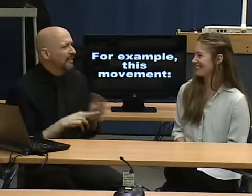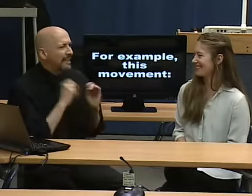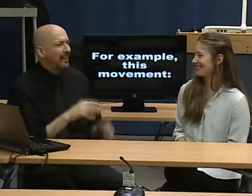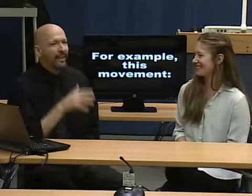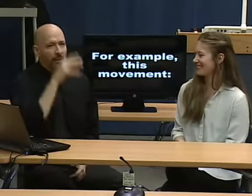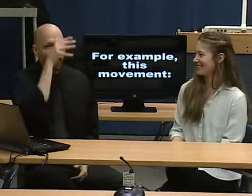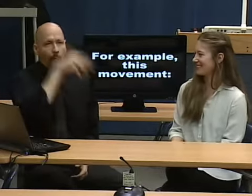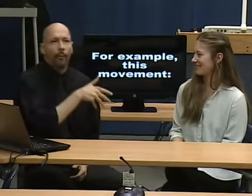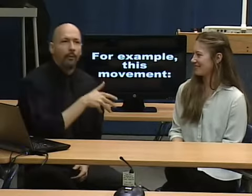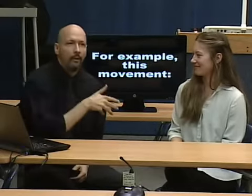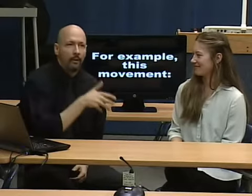This "sign" means nothing.